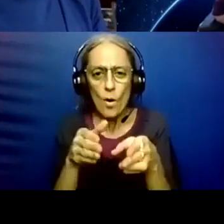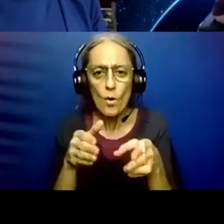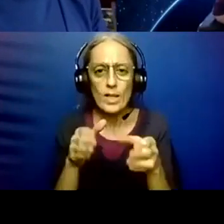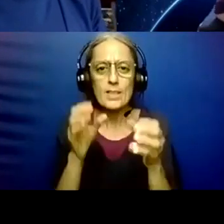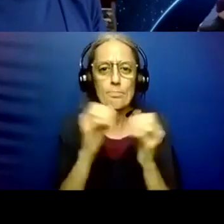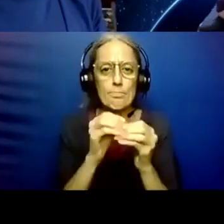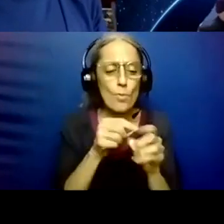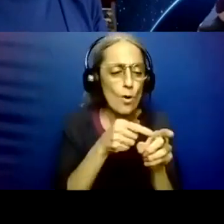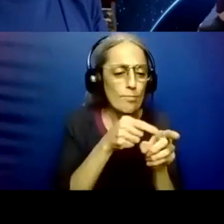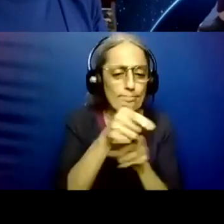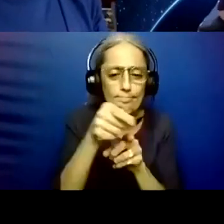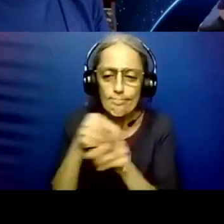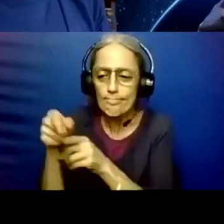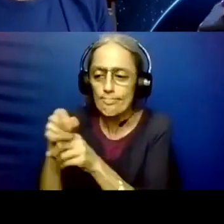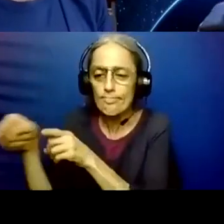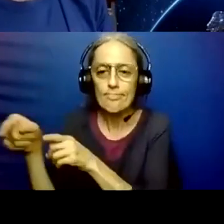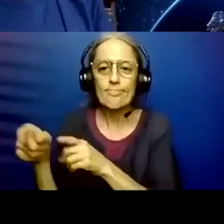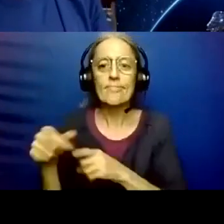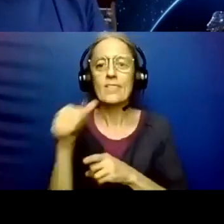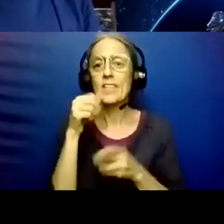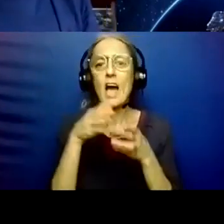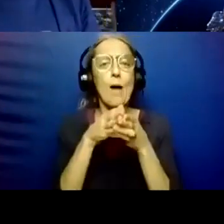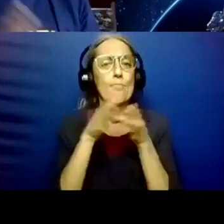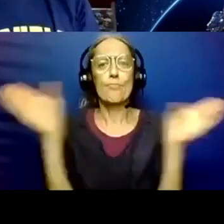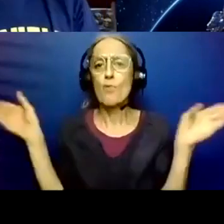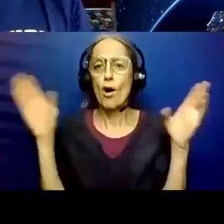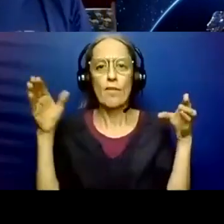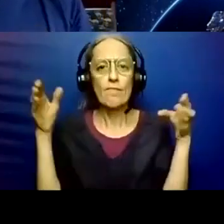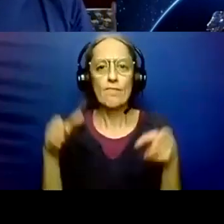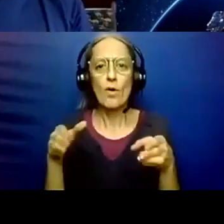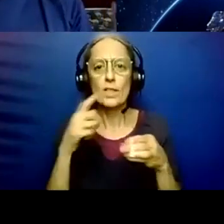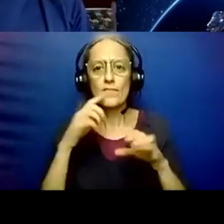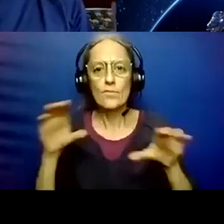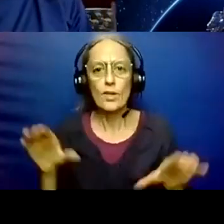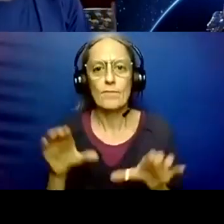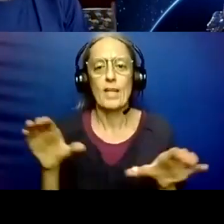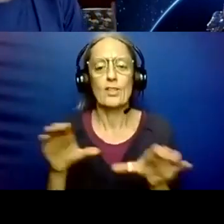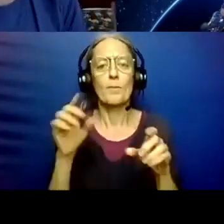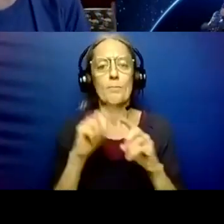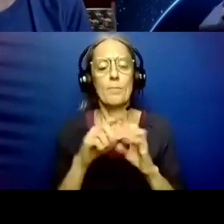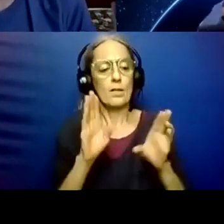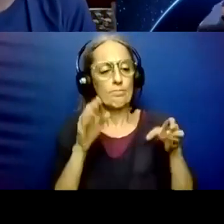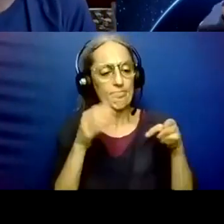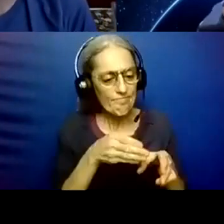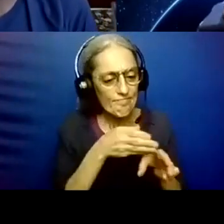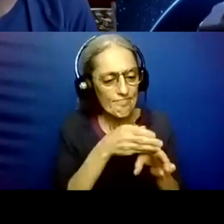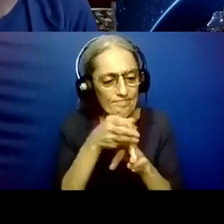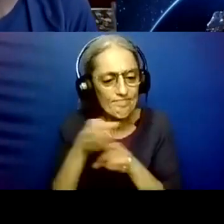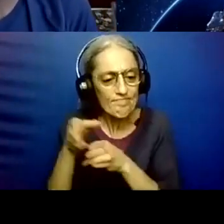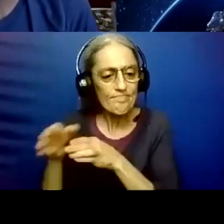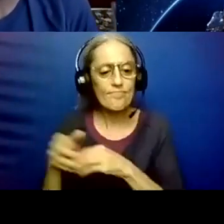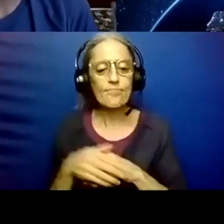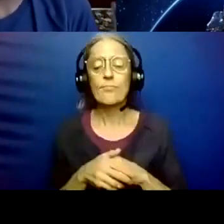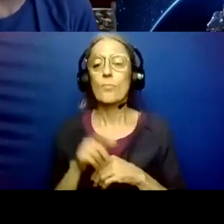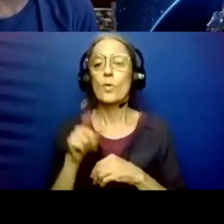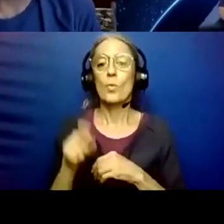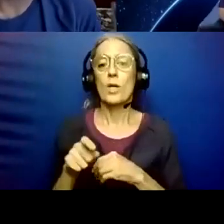to really identify people who are AAC users